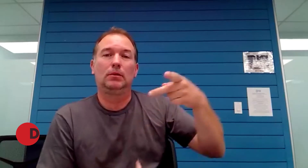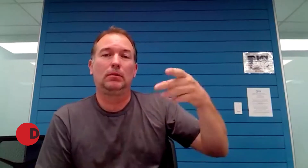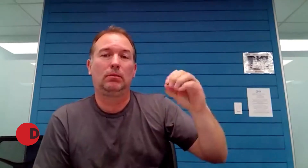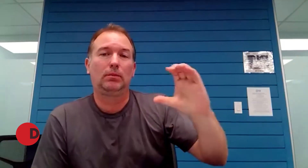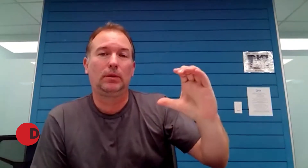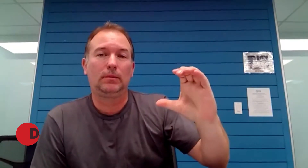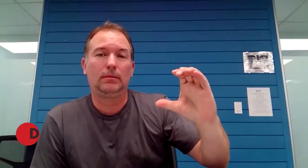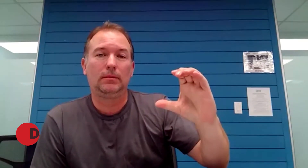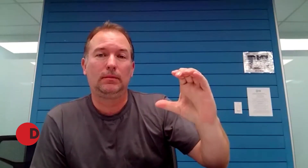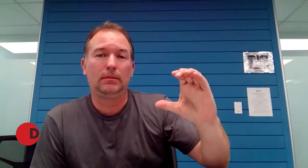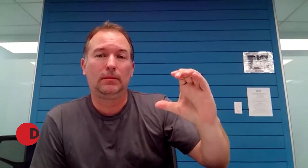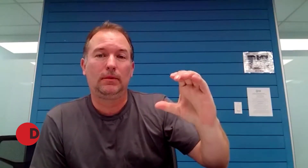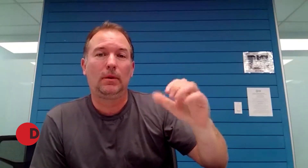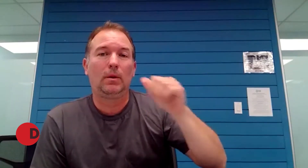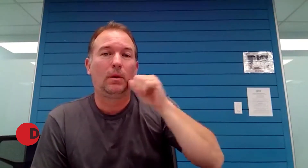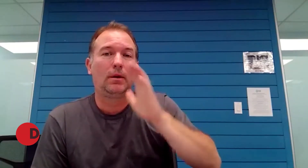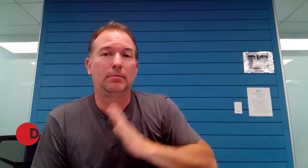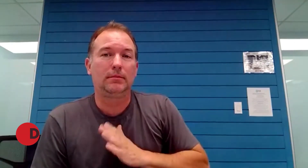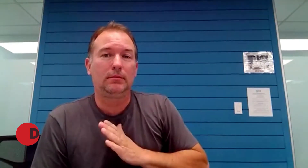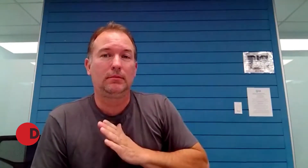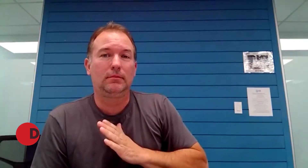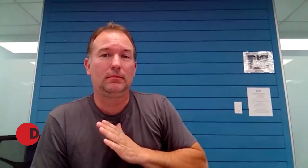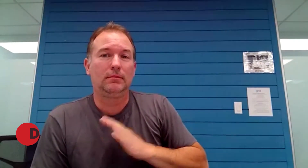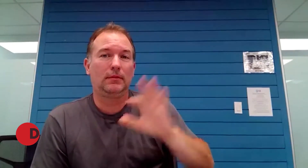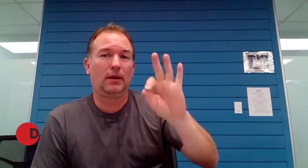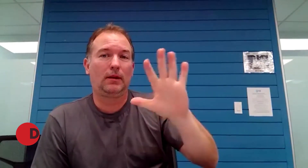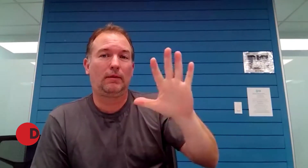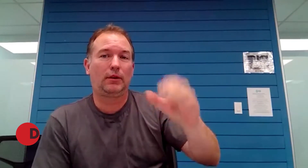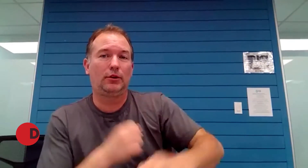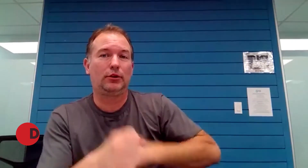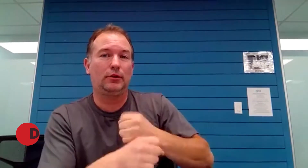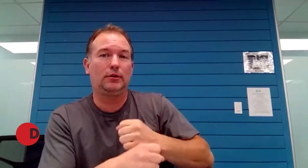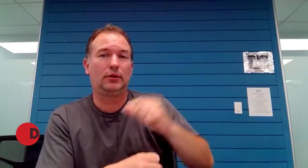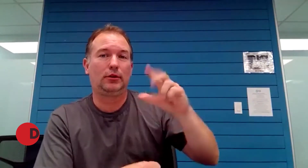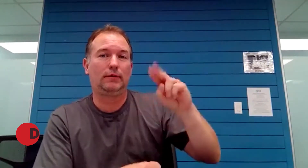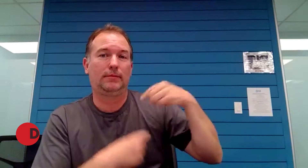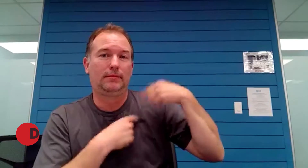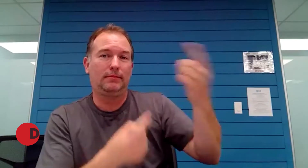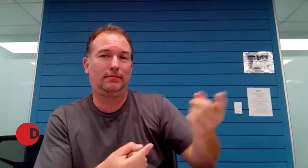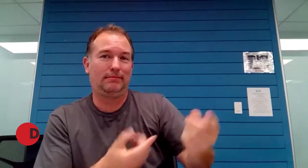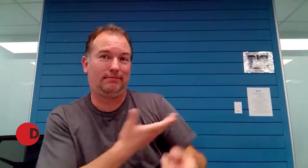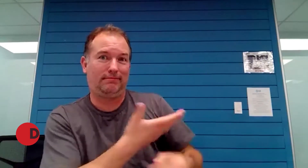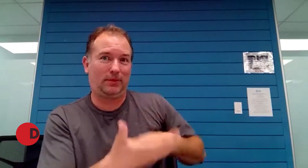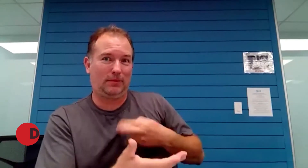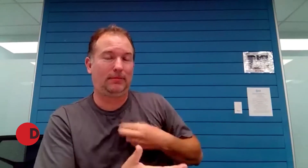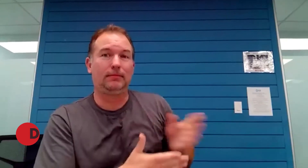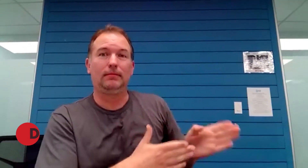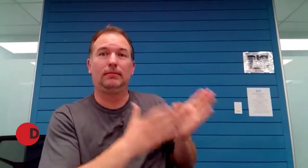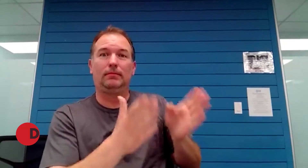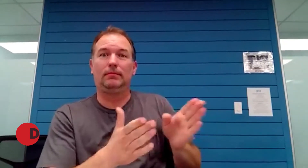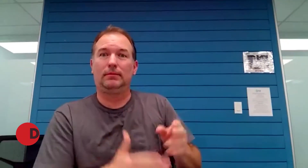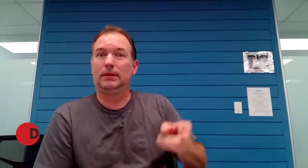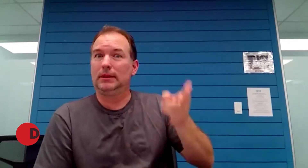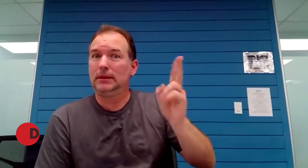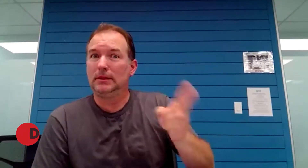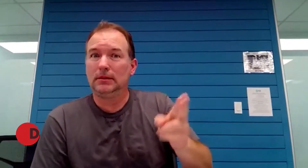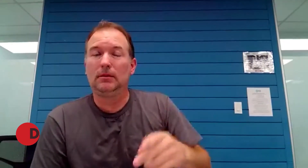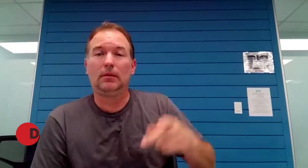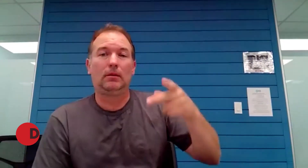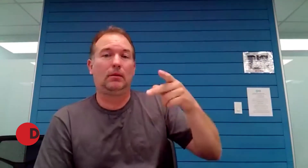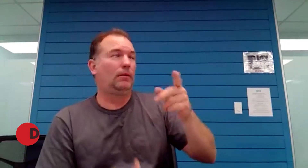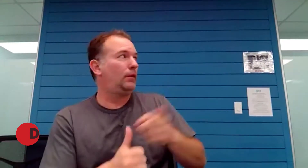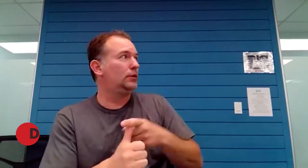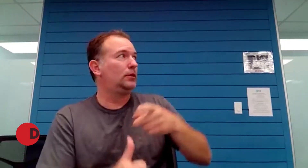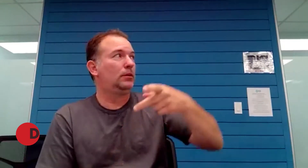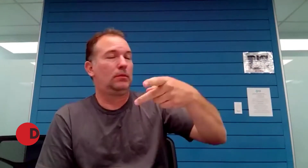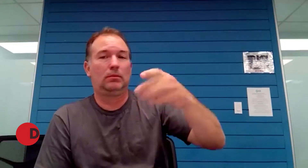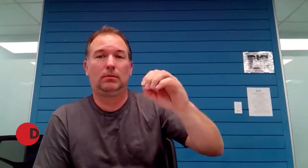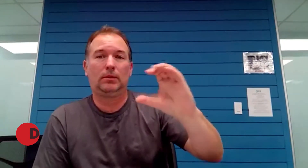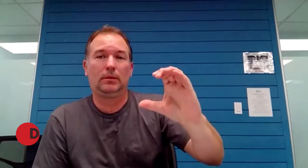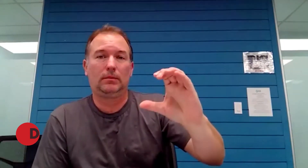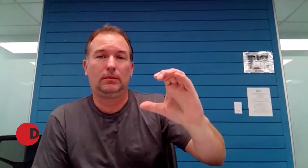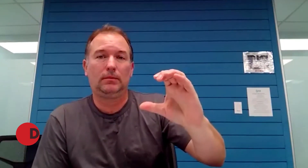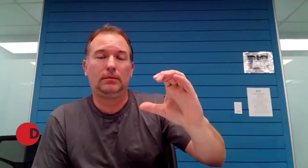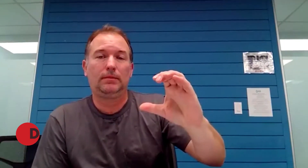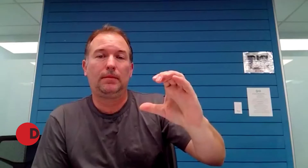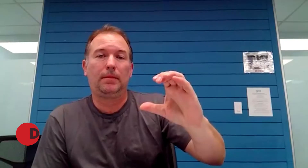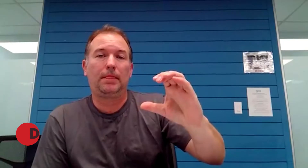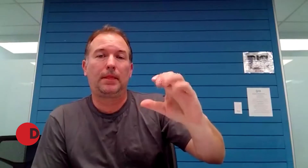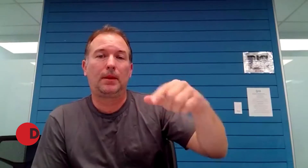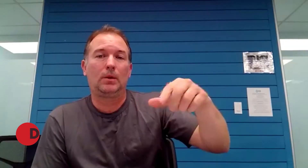the first POC female in 95 years of GVAD, Raakhee...